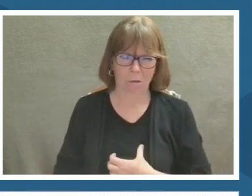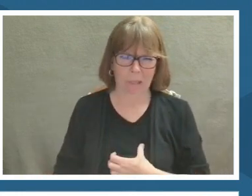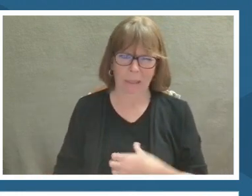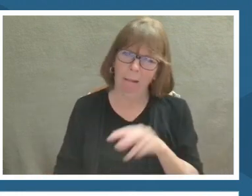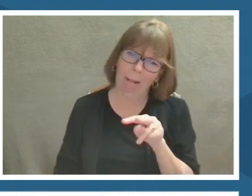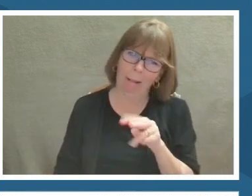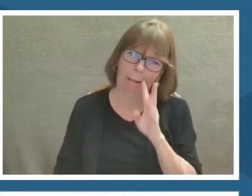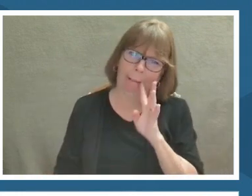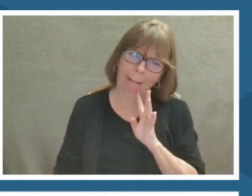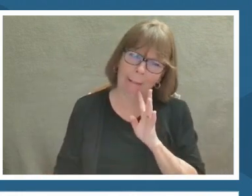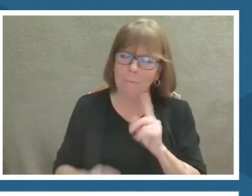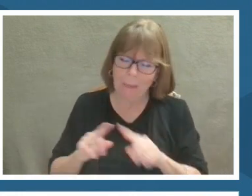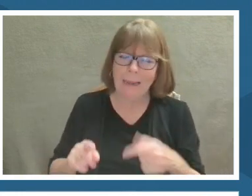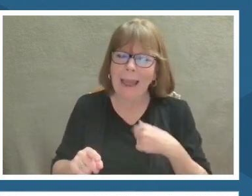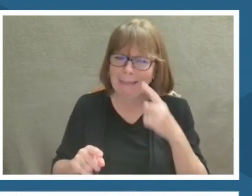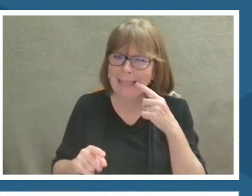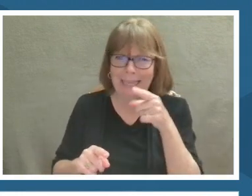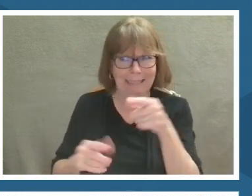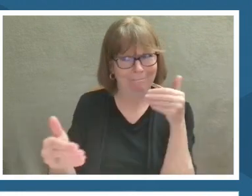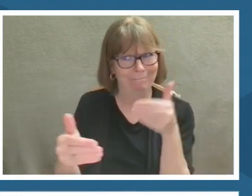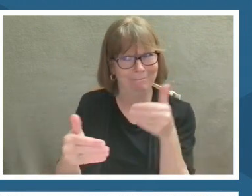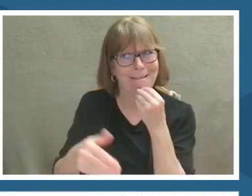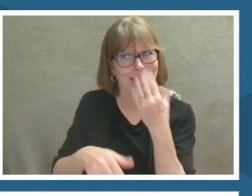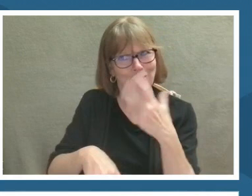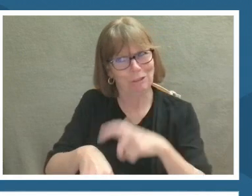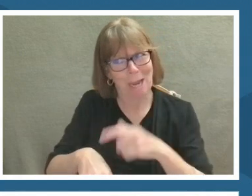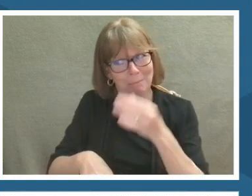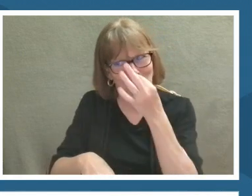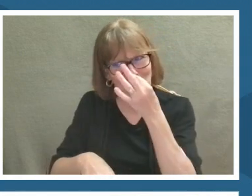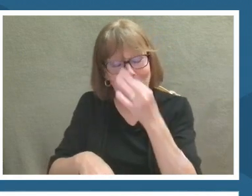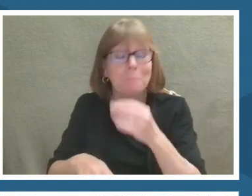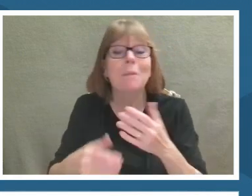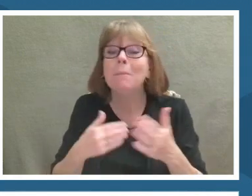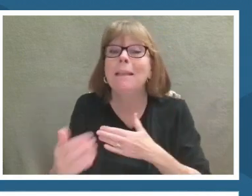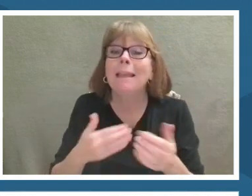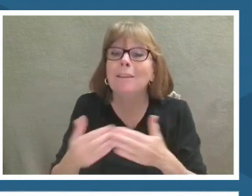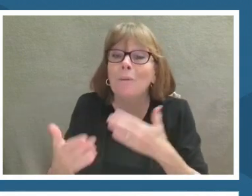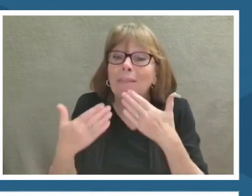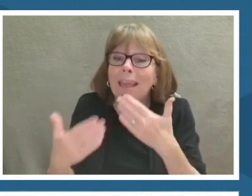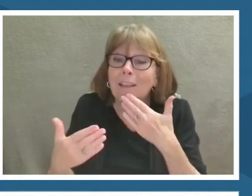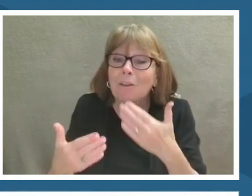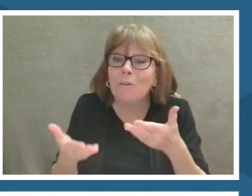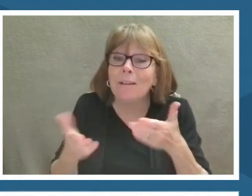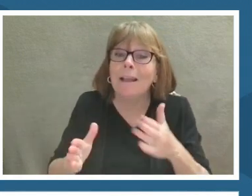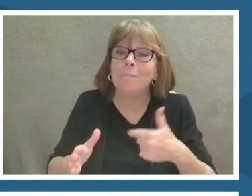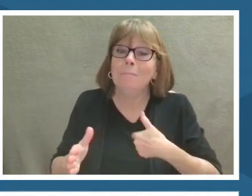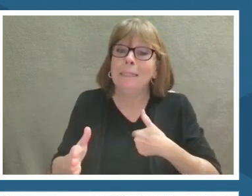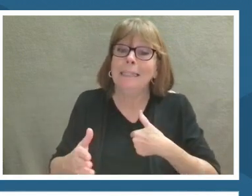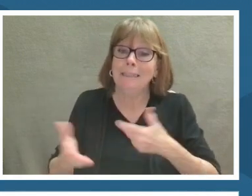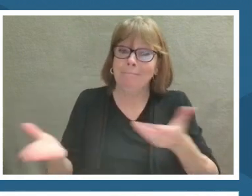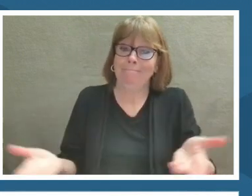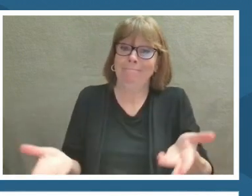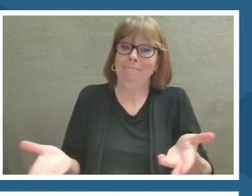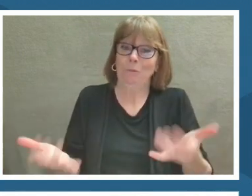everyone's getting ready for lunch soon perhaps but thanks everyone thank you for the opportunity to be here i want to